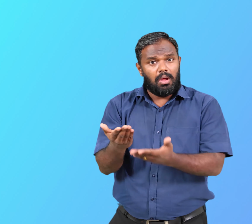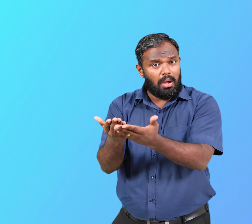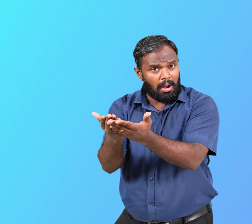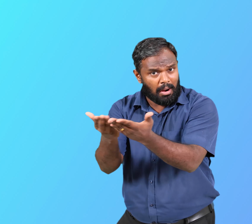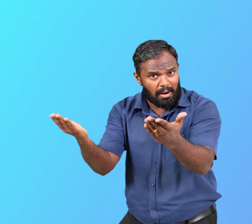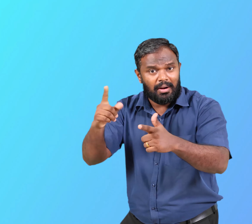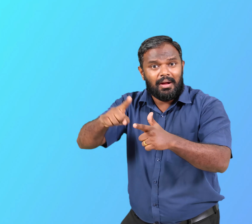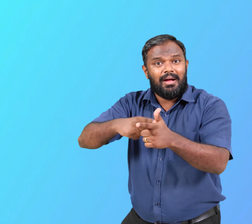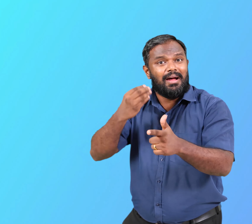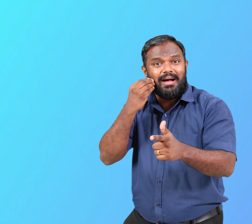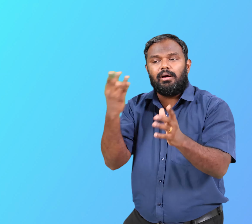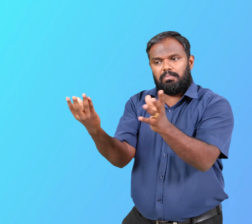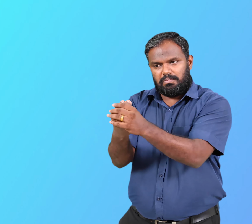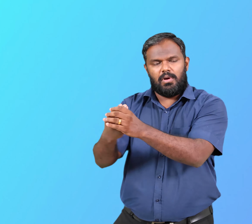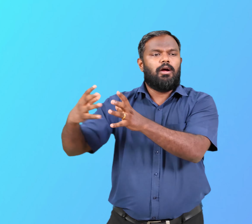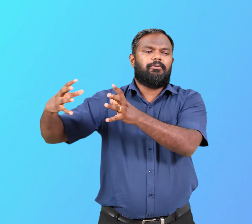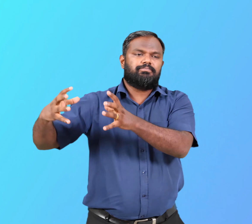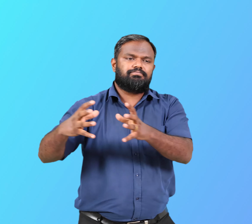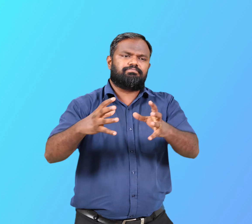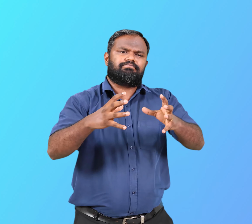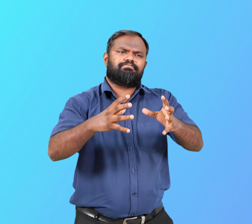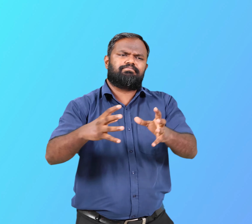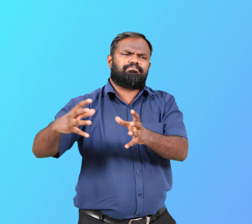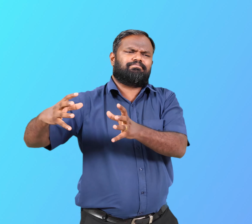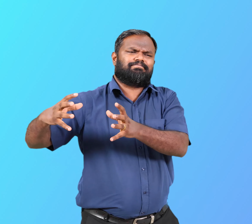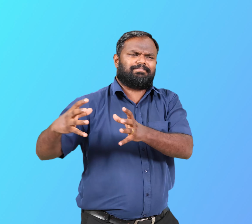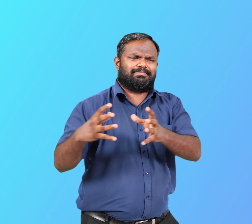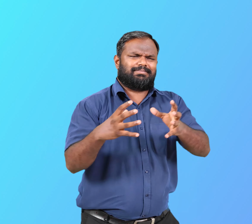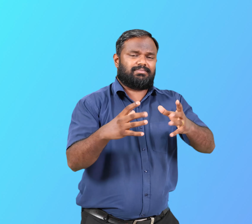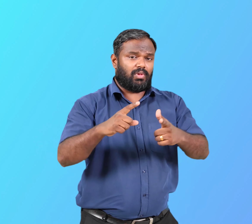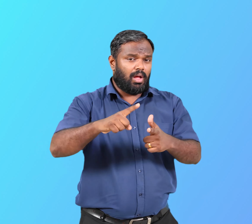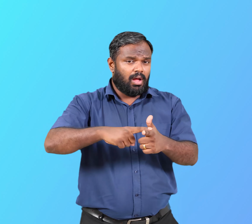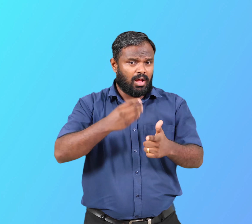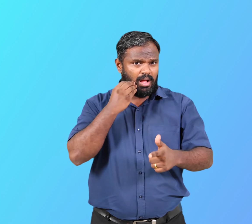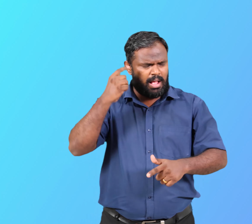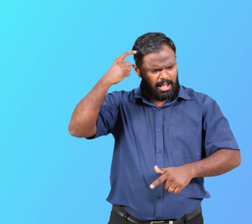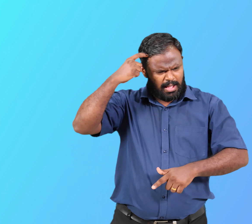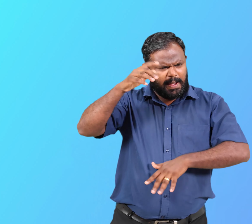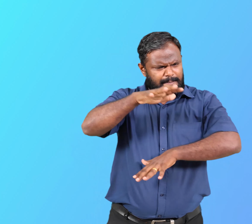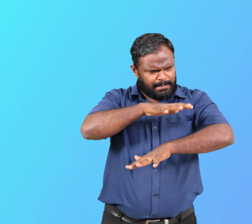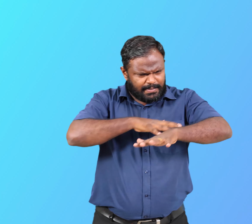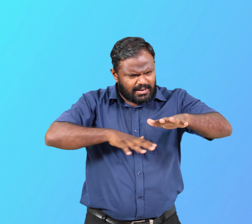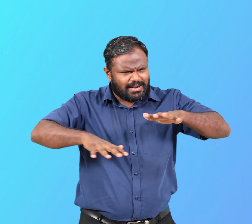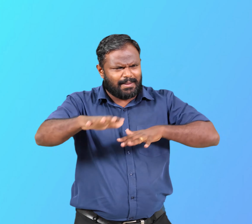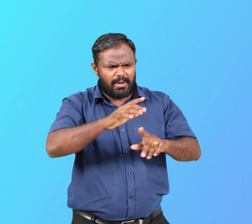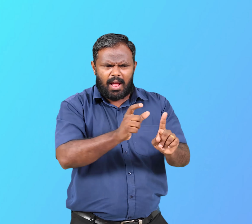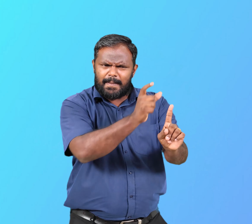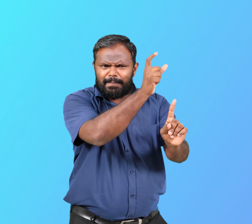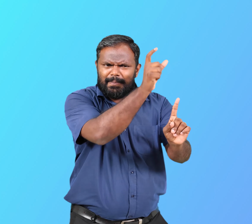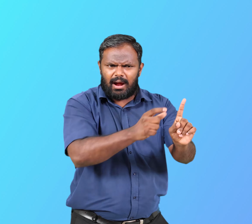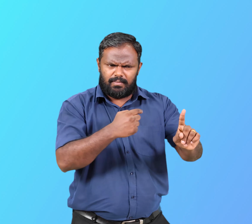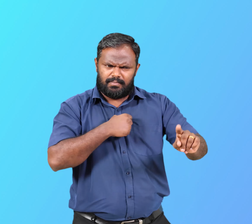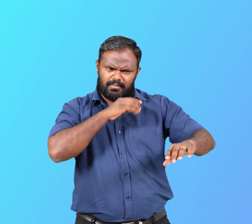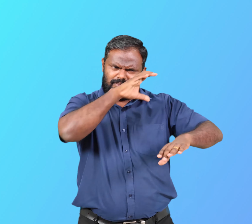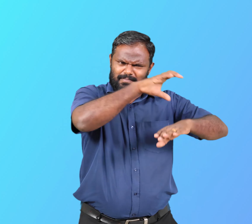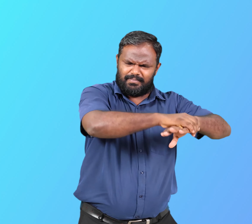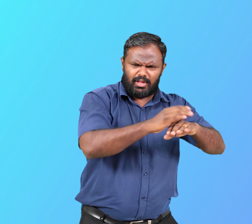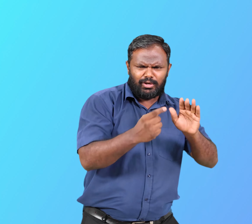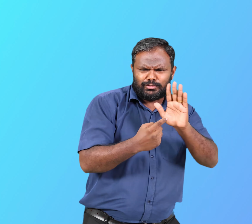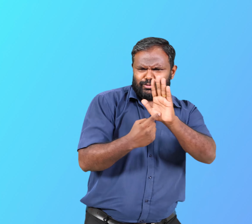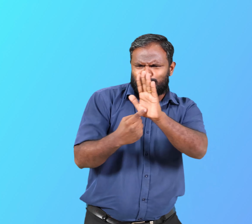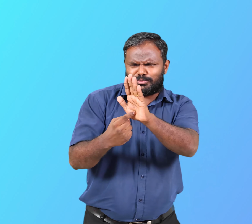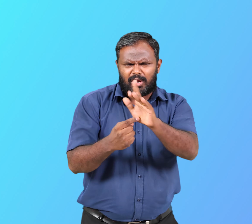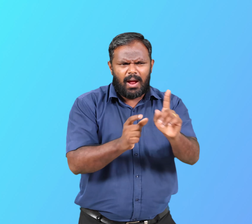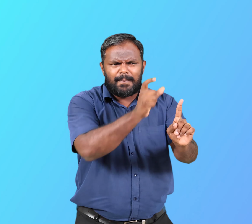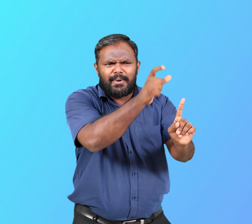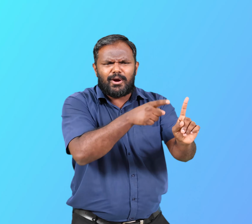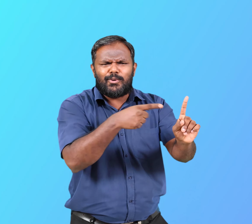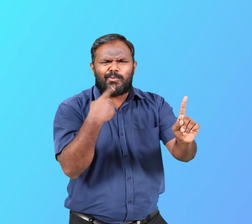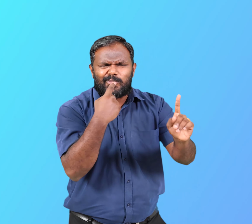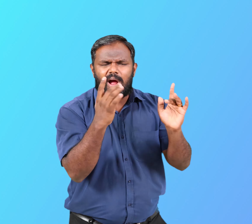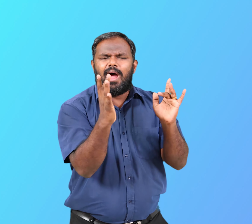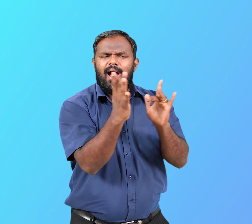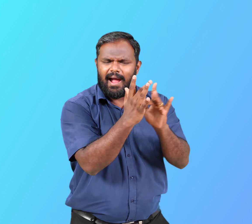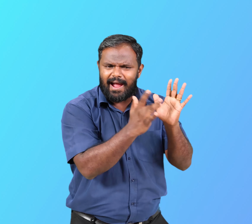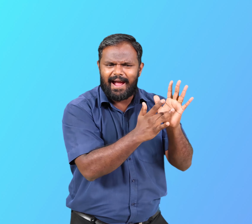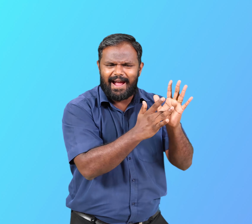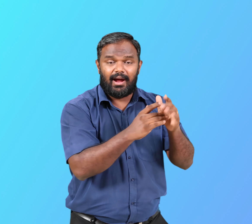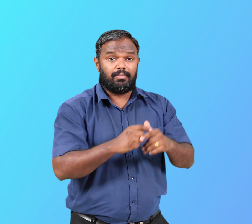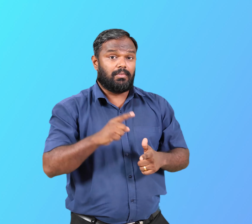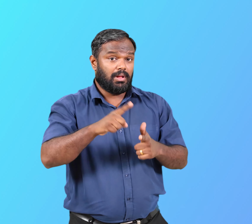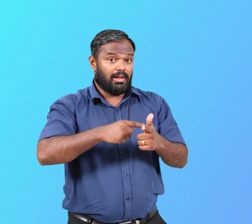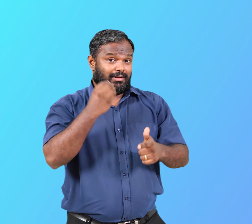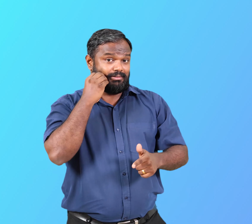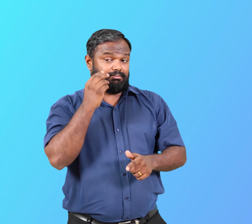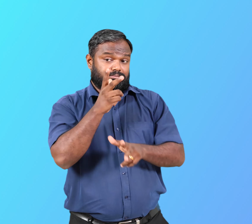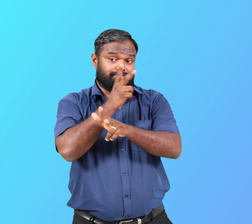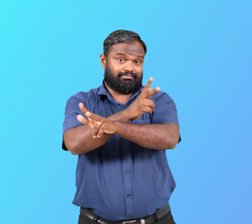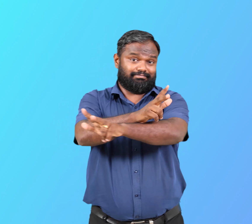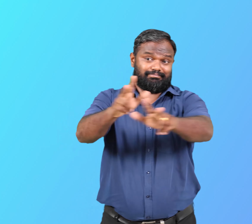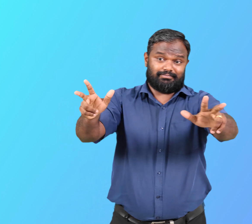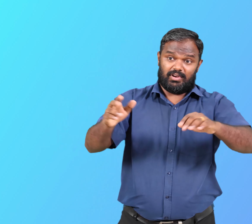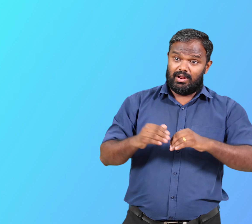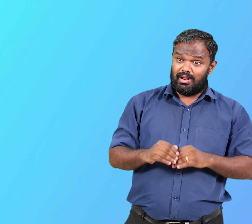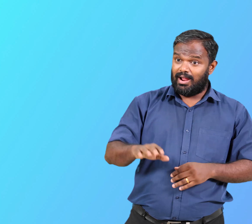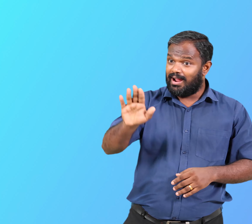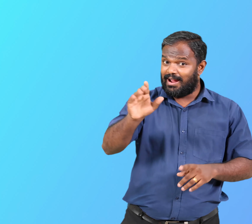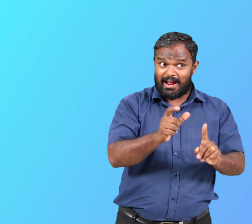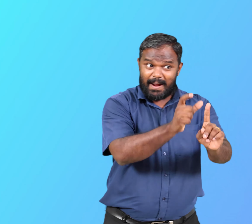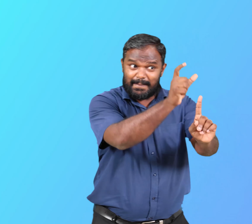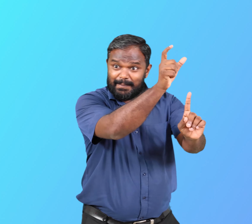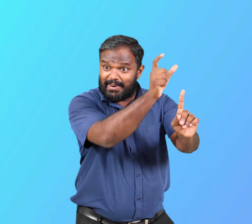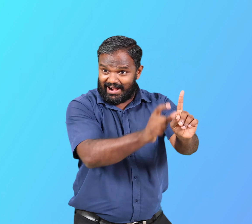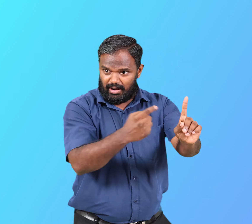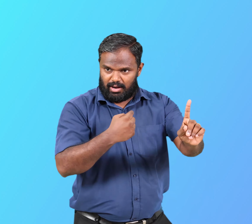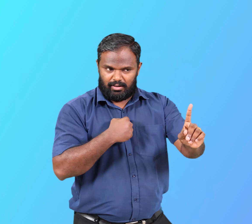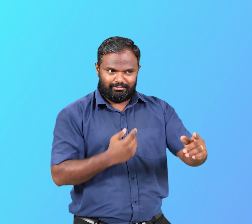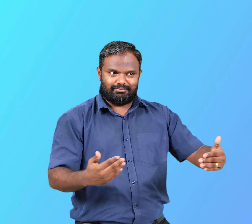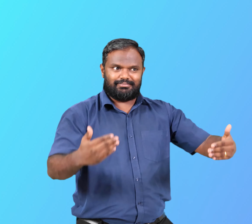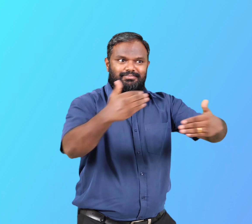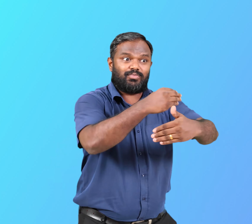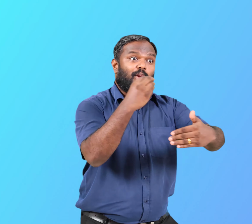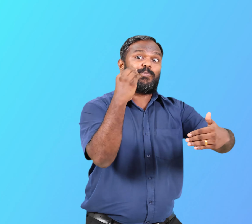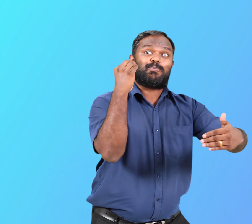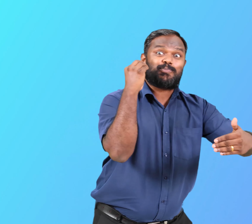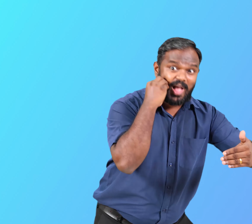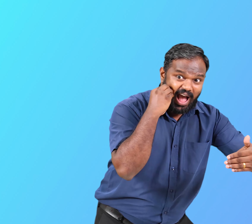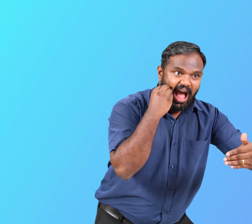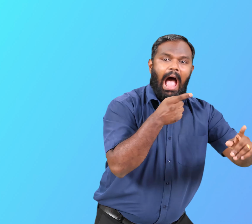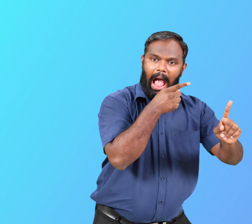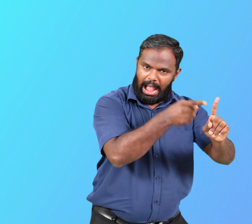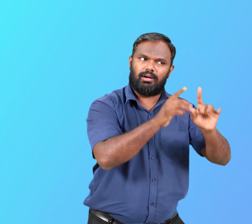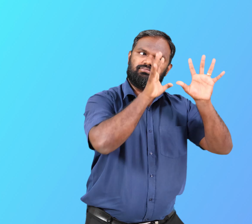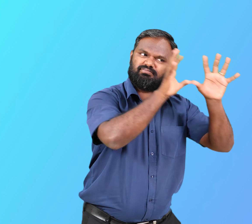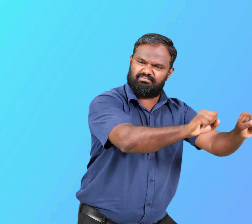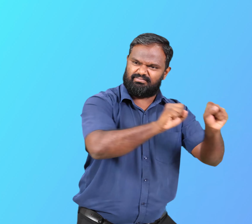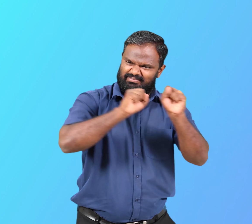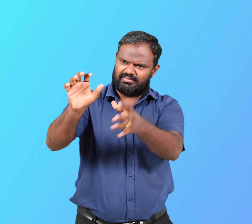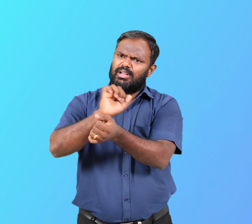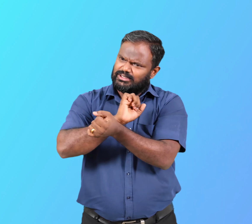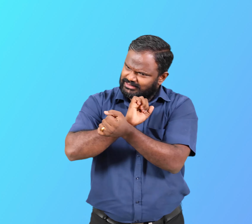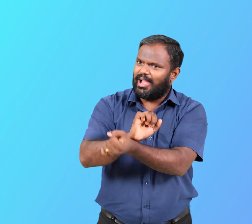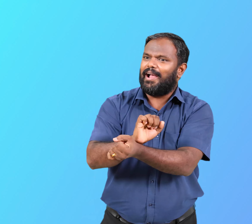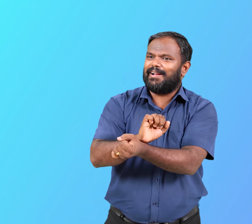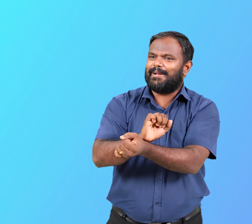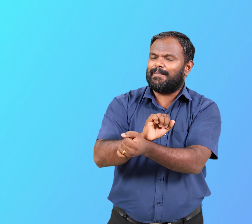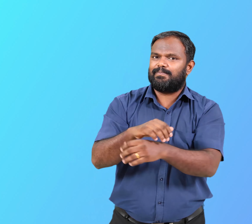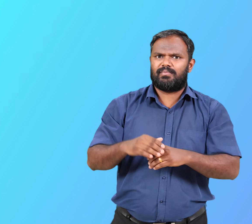This follower who betrayed Jesus planned to do something to show them which one was Jesus. He said, “The man I greet with a kiss is the one to arrest.”